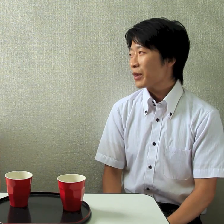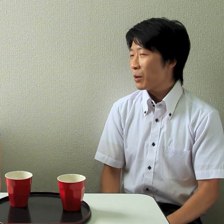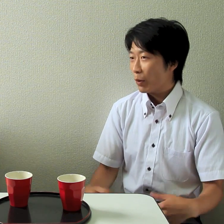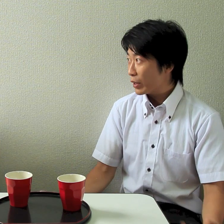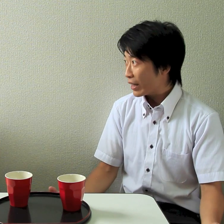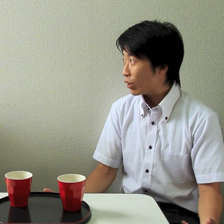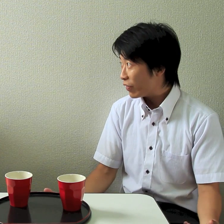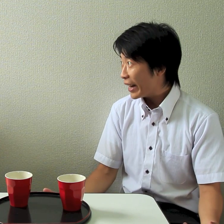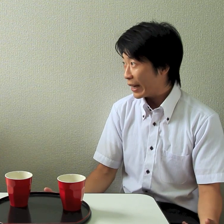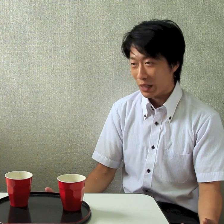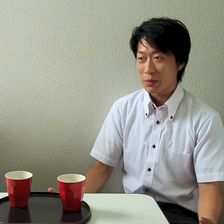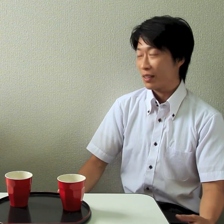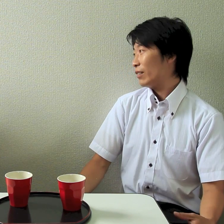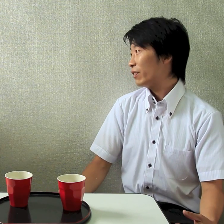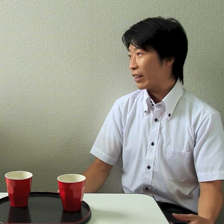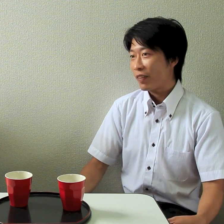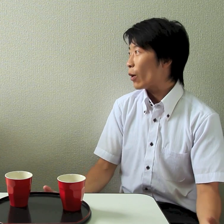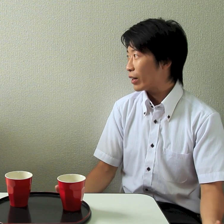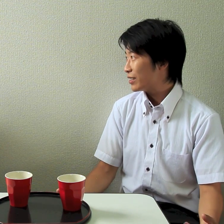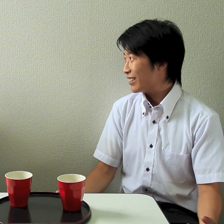But when they get into a fight, it becomes like fireworks.